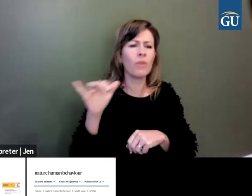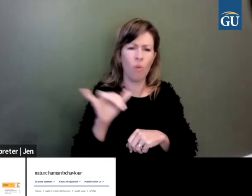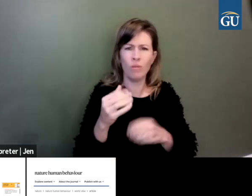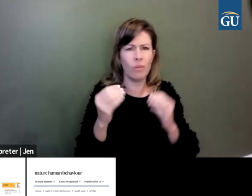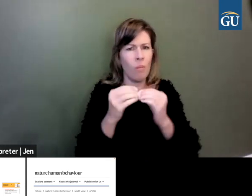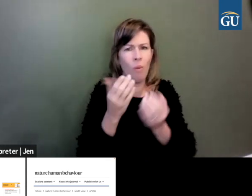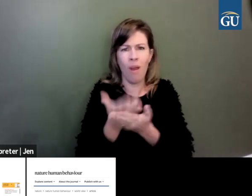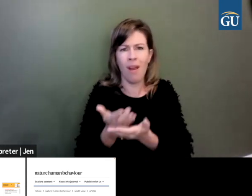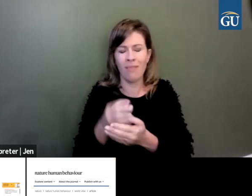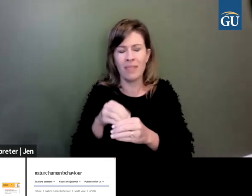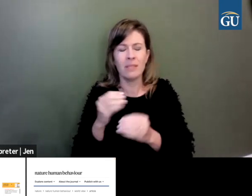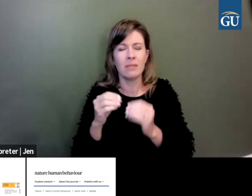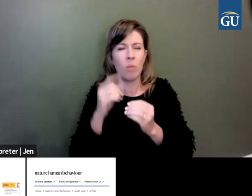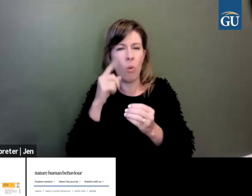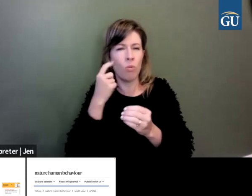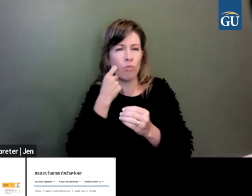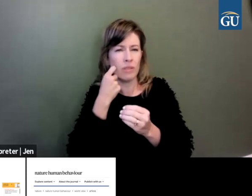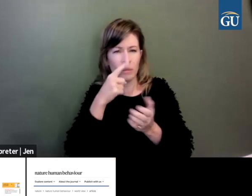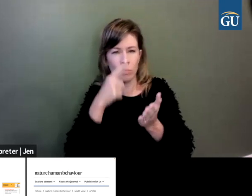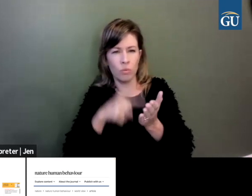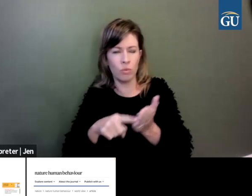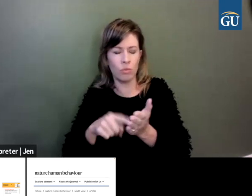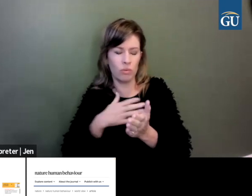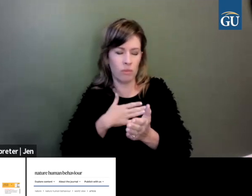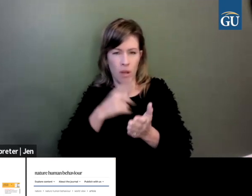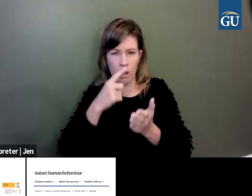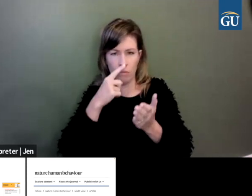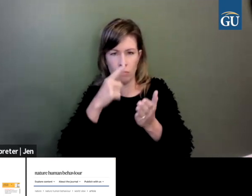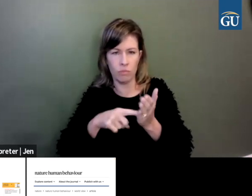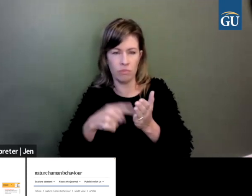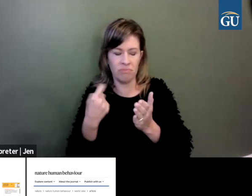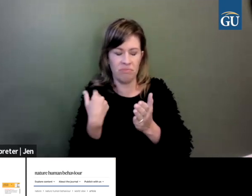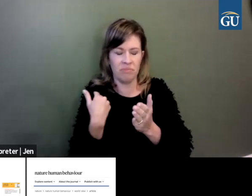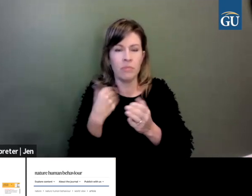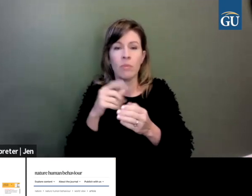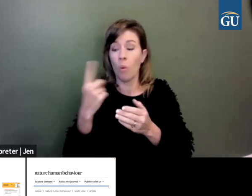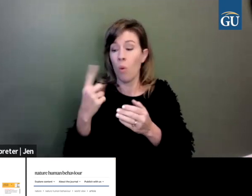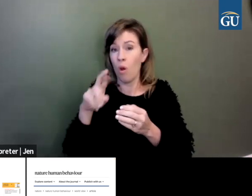research where a research assistant and I have really